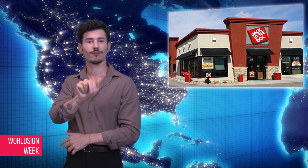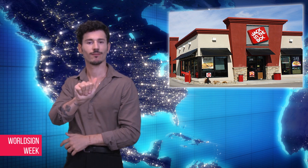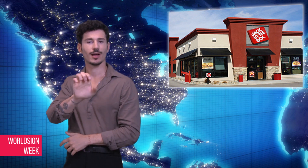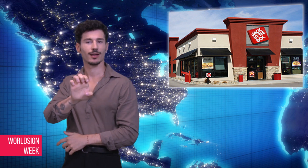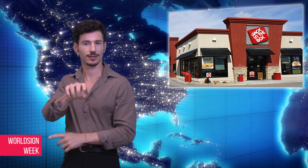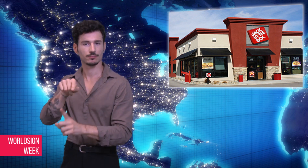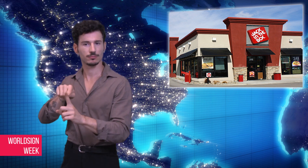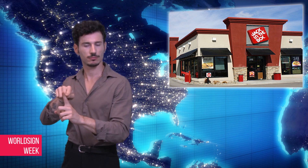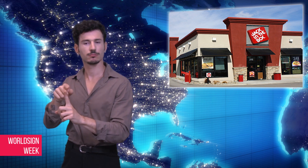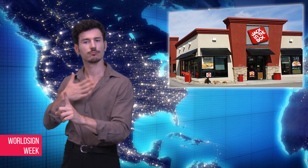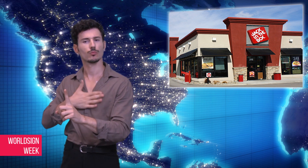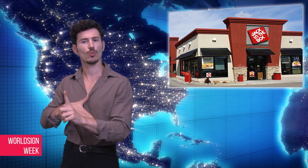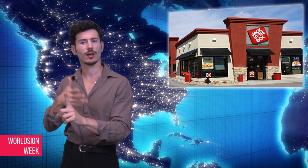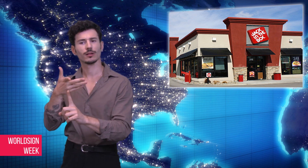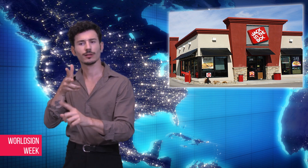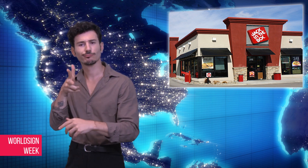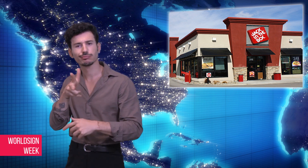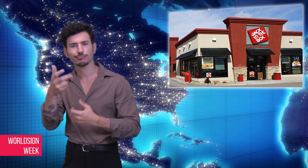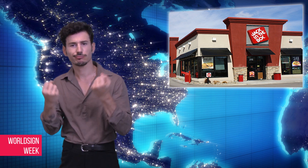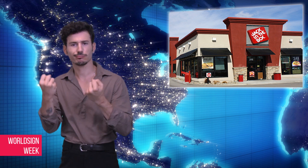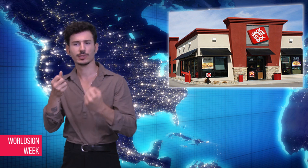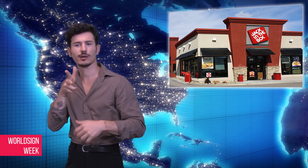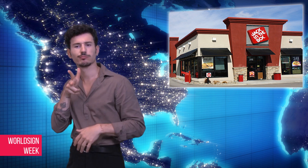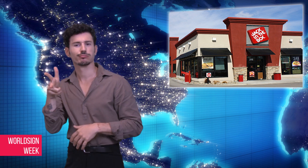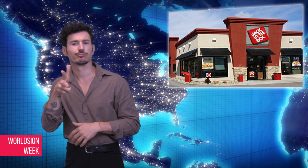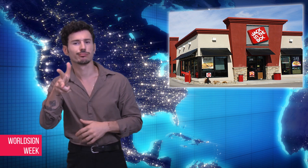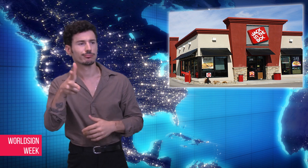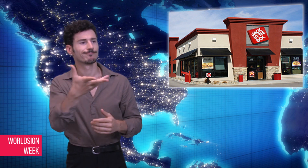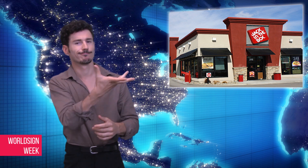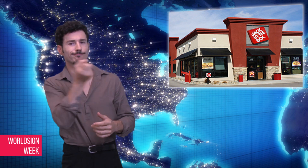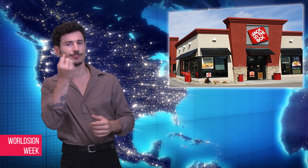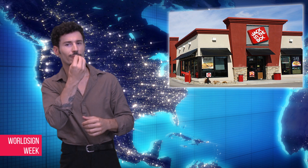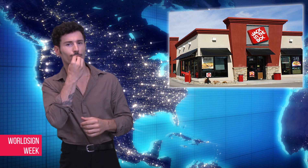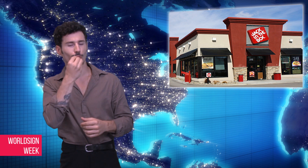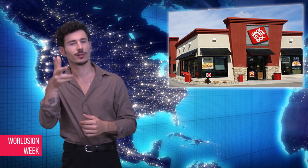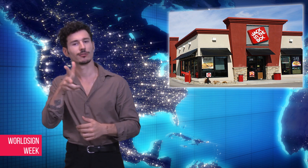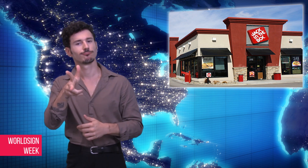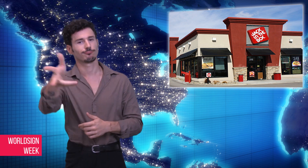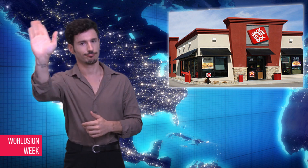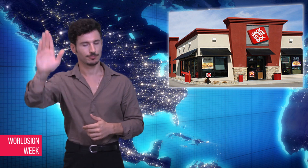The Deaf customer, Revae, stopped by a drive-thru